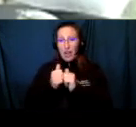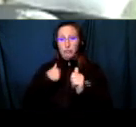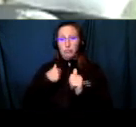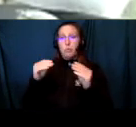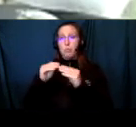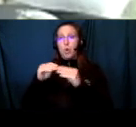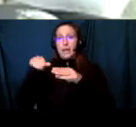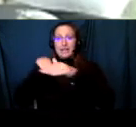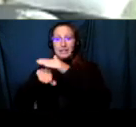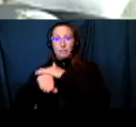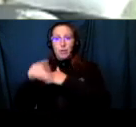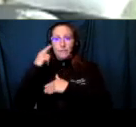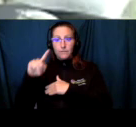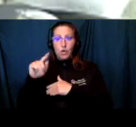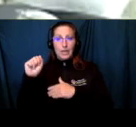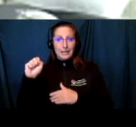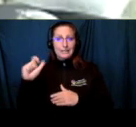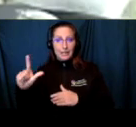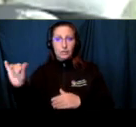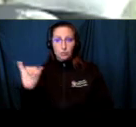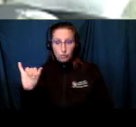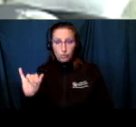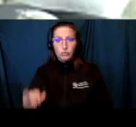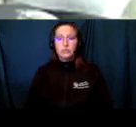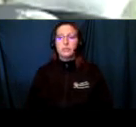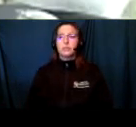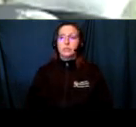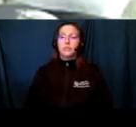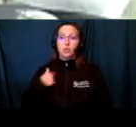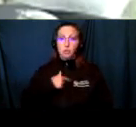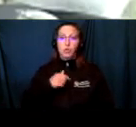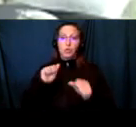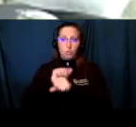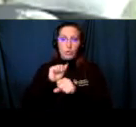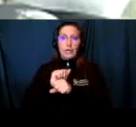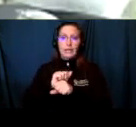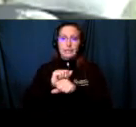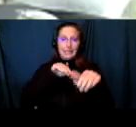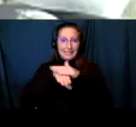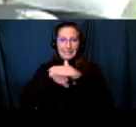in American Sign Language. So we're working on accessibility pieces and we're